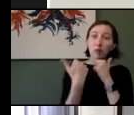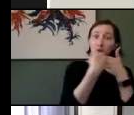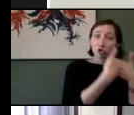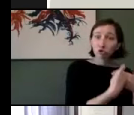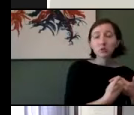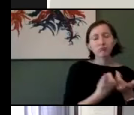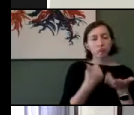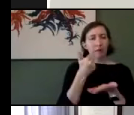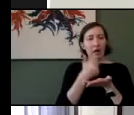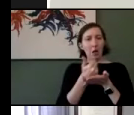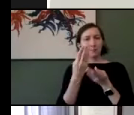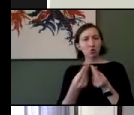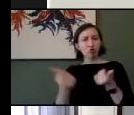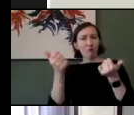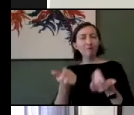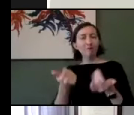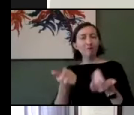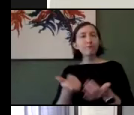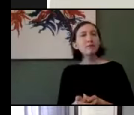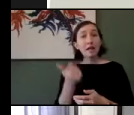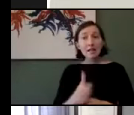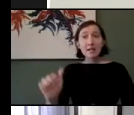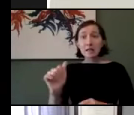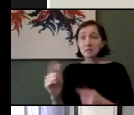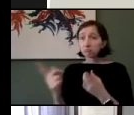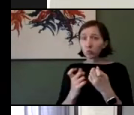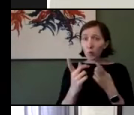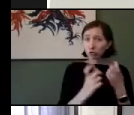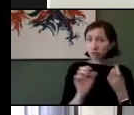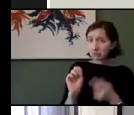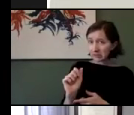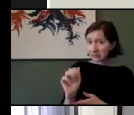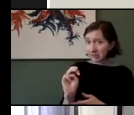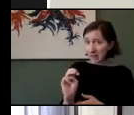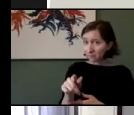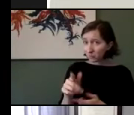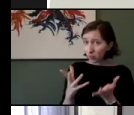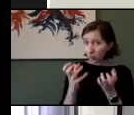So are there some questions, Sam? I think you were going to read some to us.